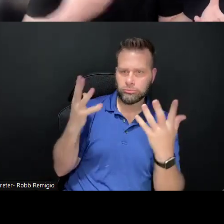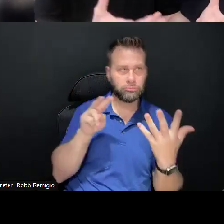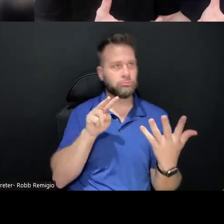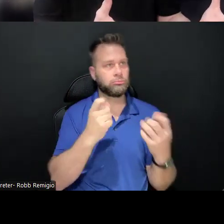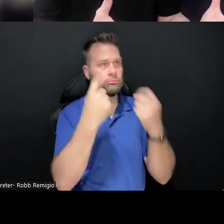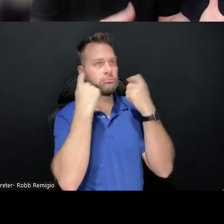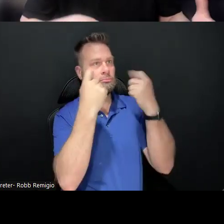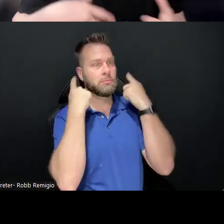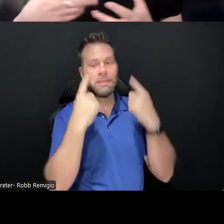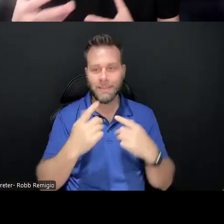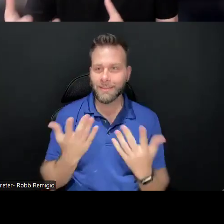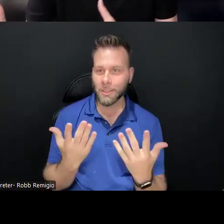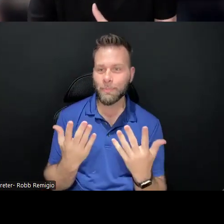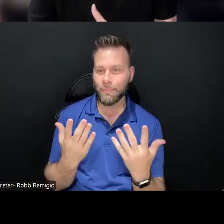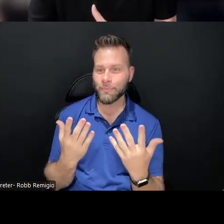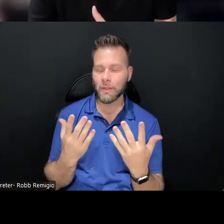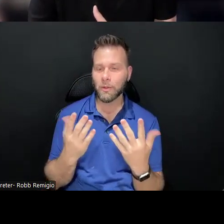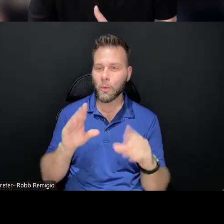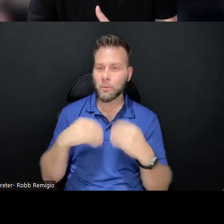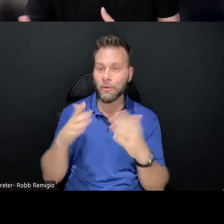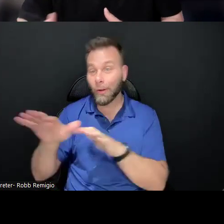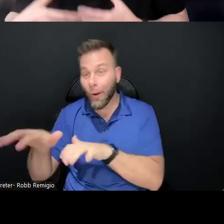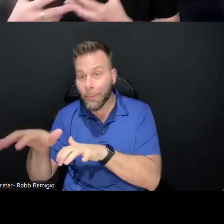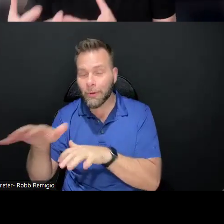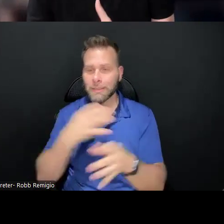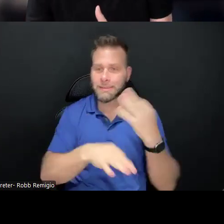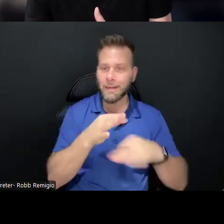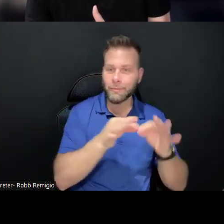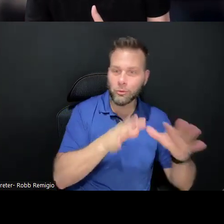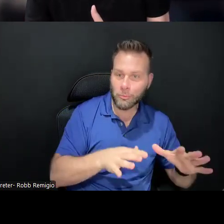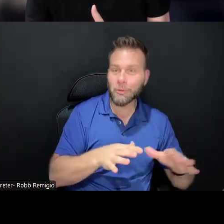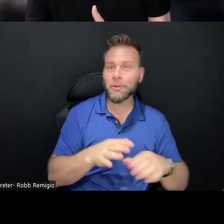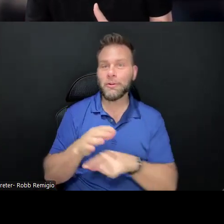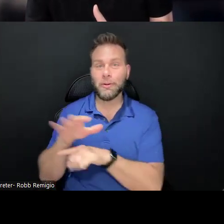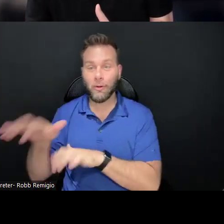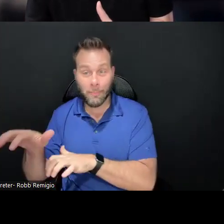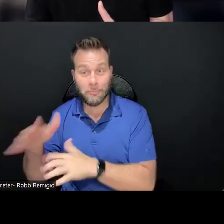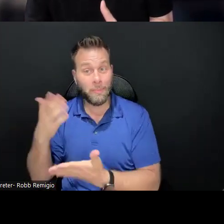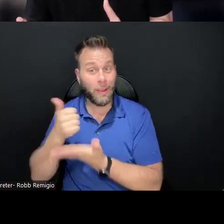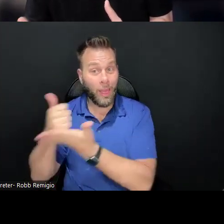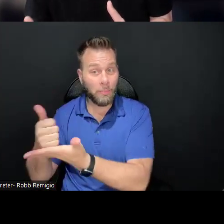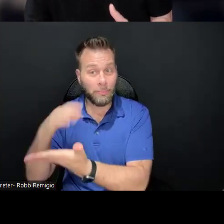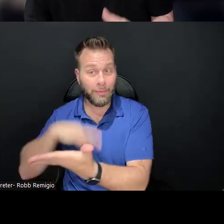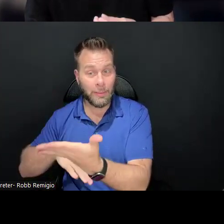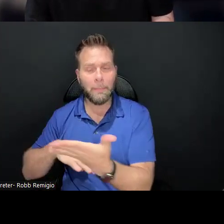that an ASL provider -- I mean, interpreter, sorry, or a CART Captioner is something that's going to be useful, but they